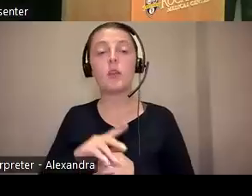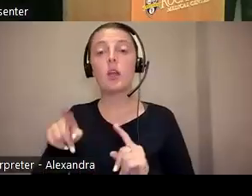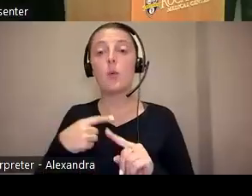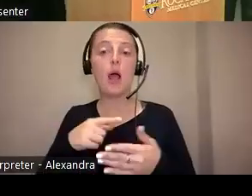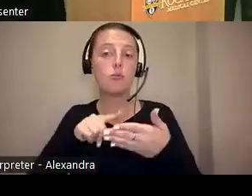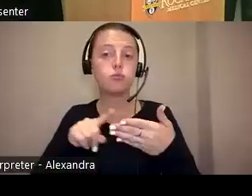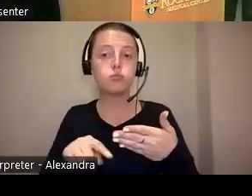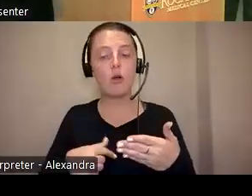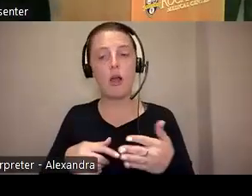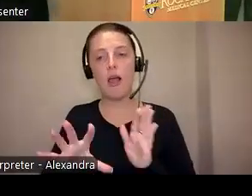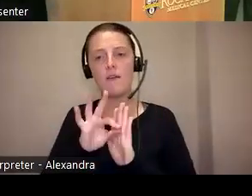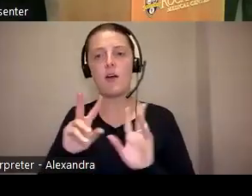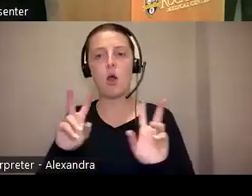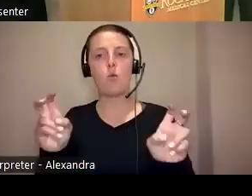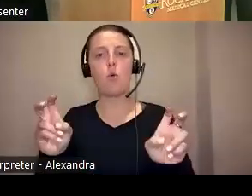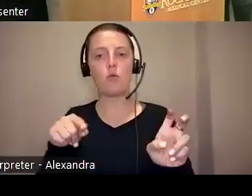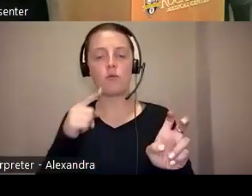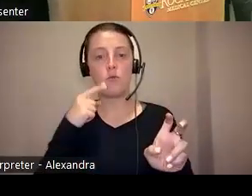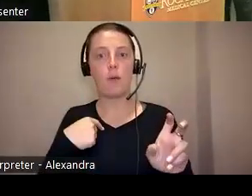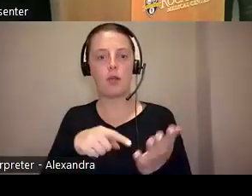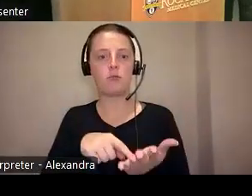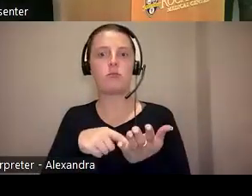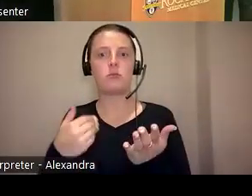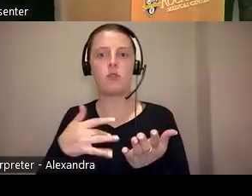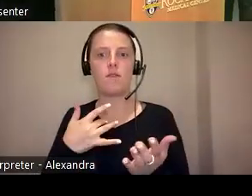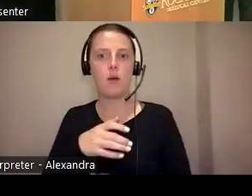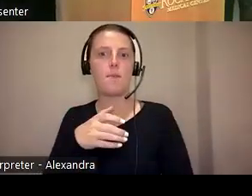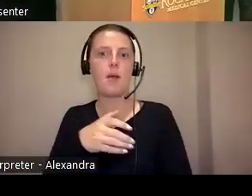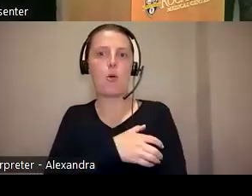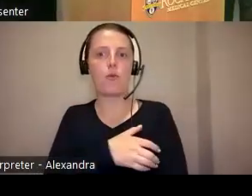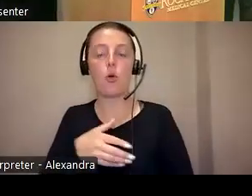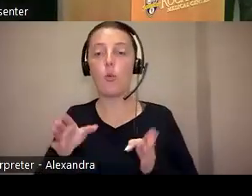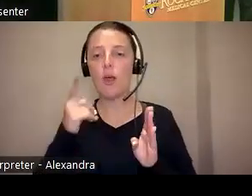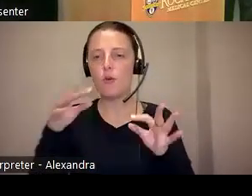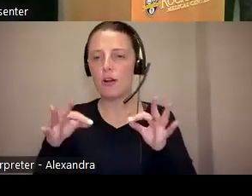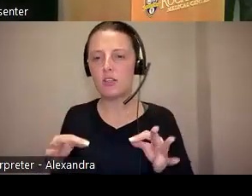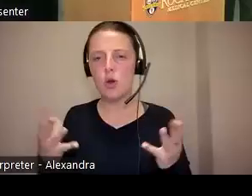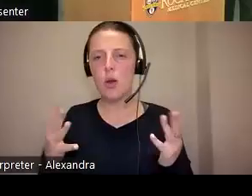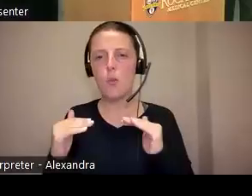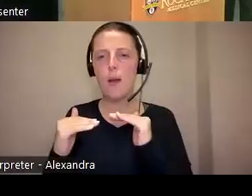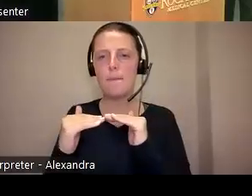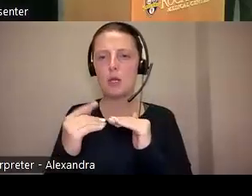very powerful as a as a way to really describe what peers do with our patients and how they